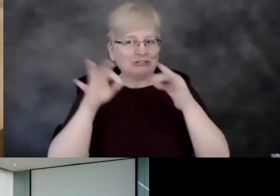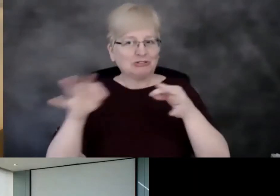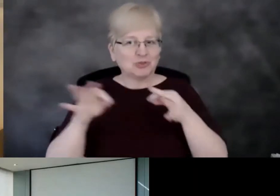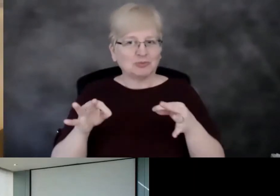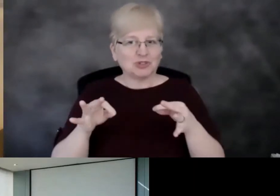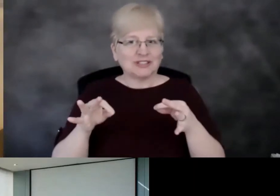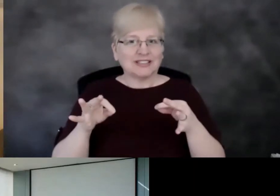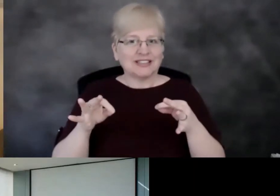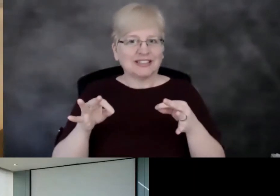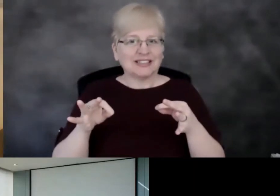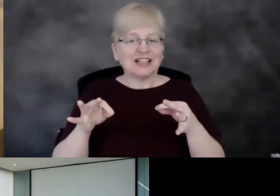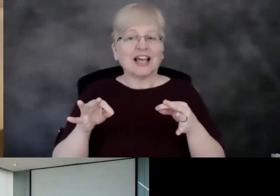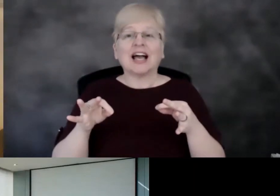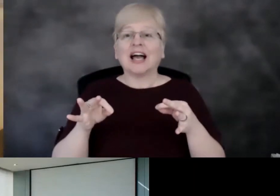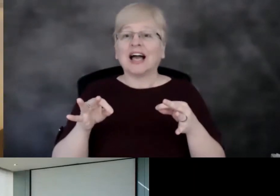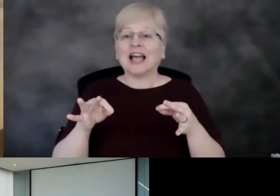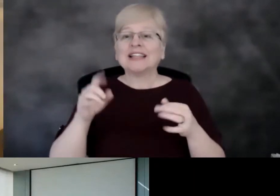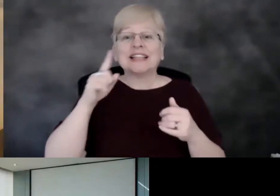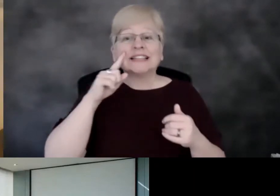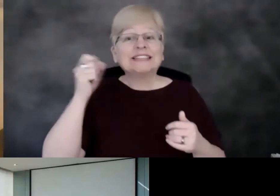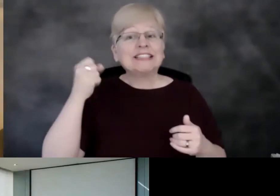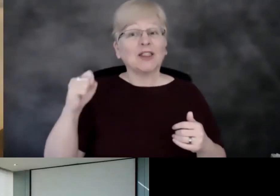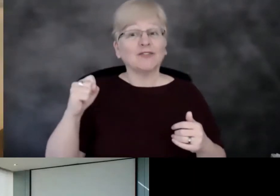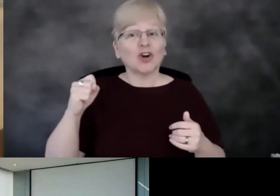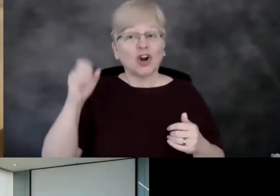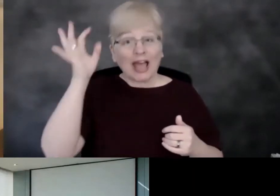have silver hair that I hope has a little bit of a sparkle.